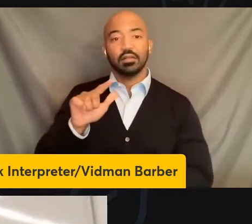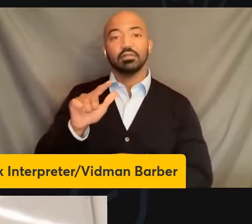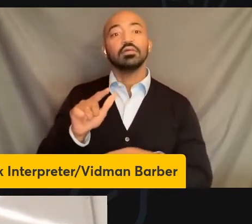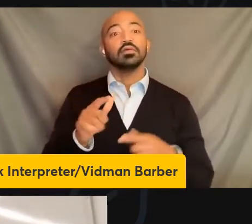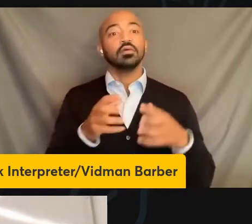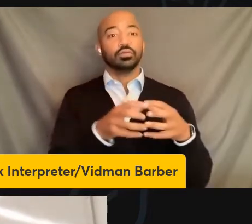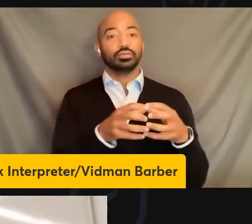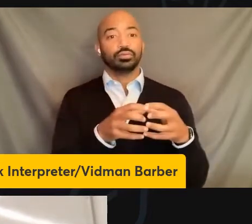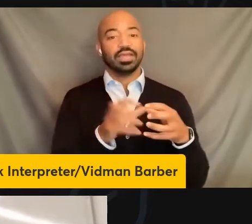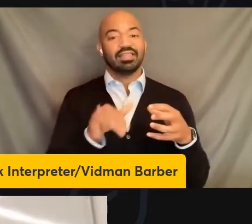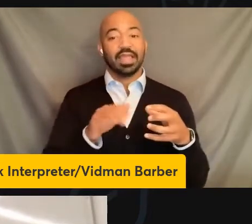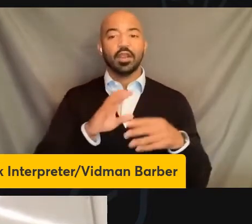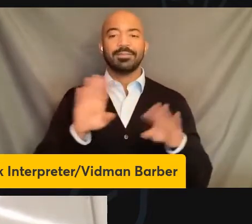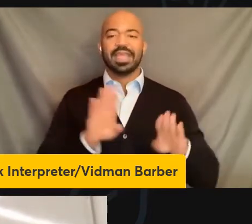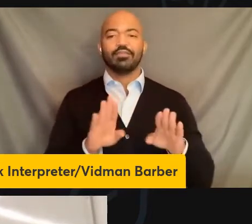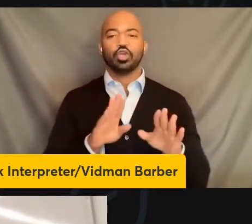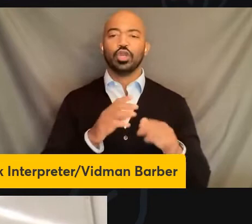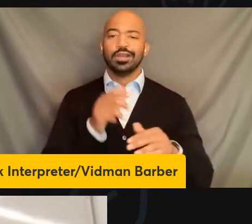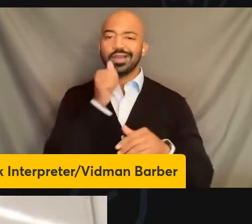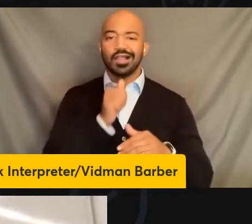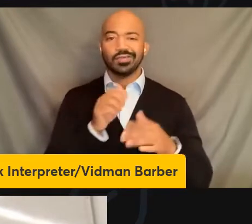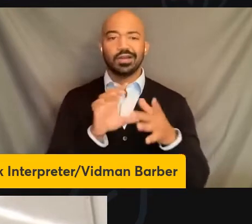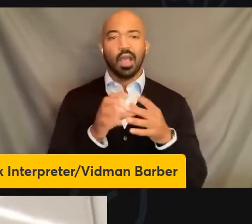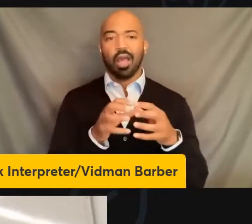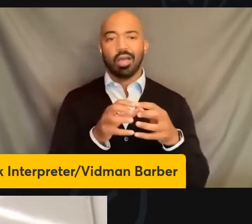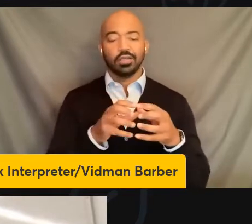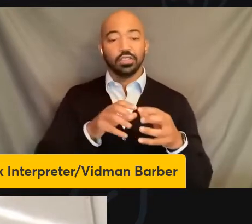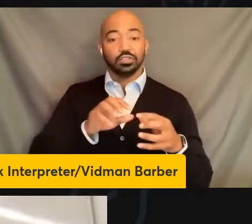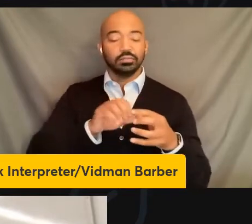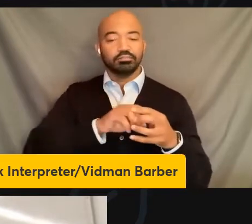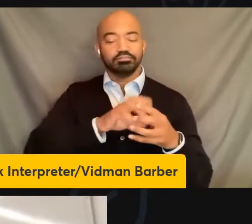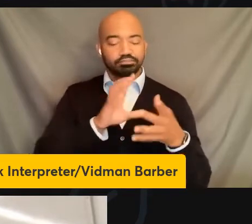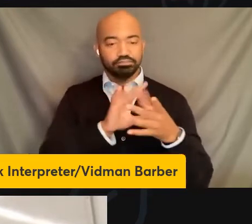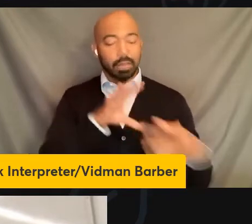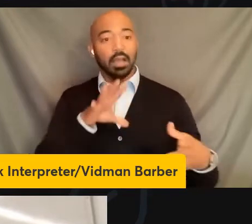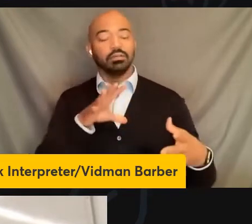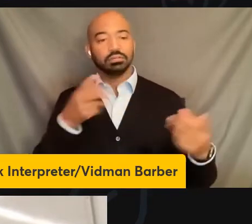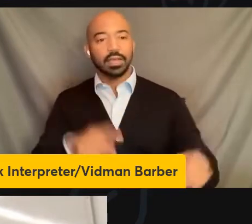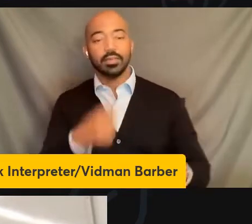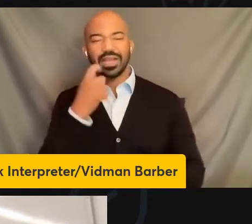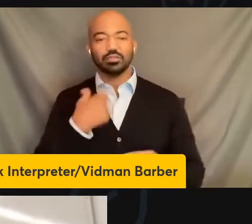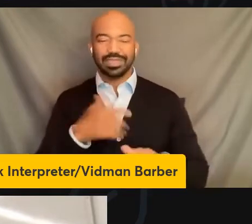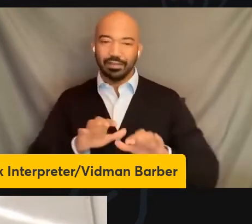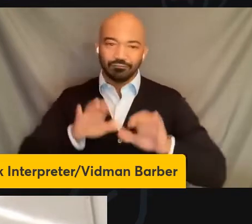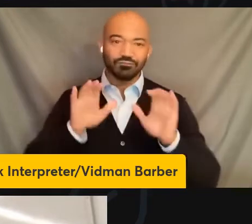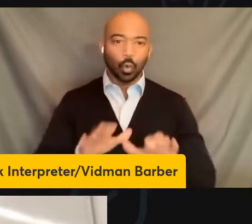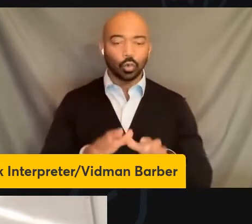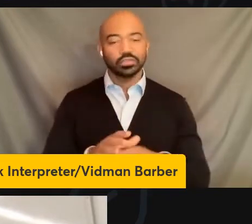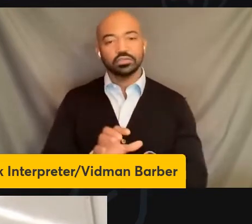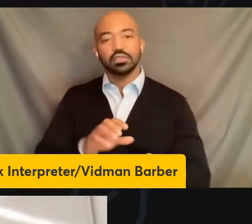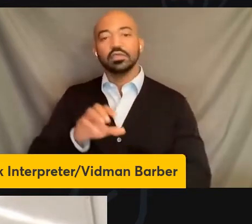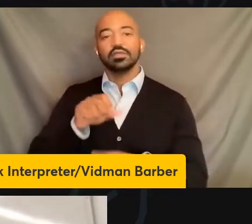tolerant behavior because of course, we forced the expression of with we forced the expression of self antigen and we forced the